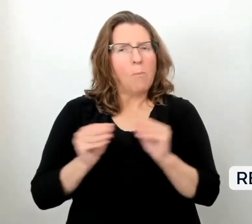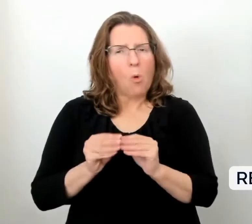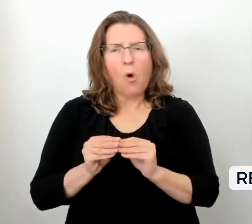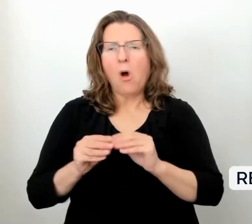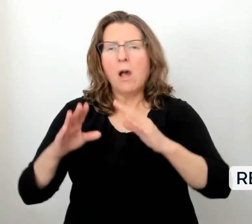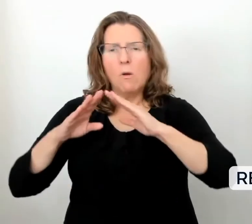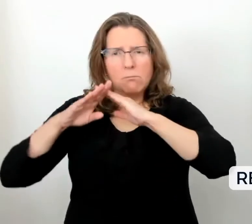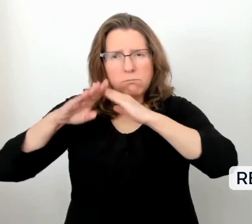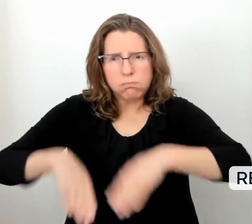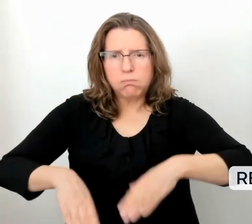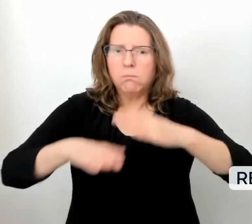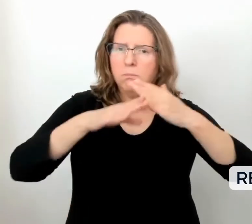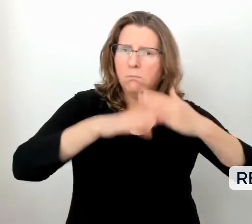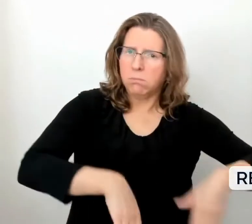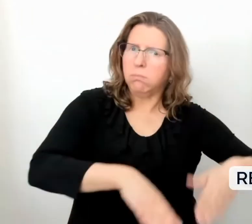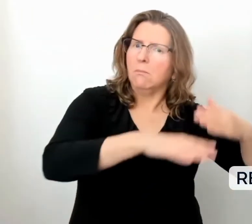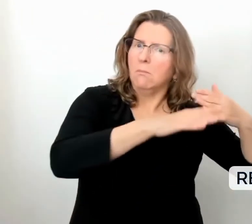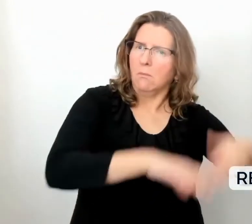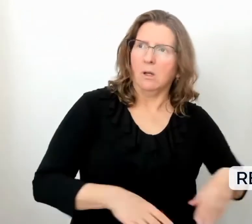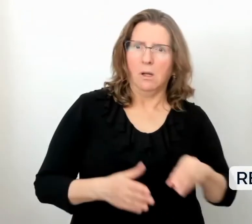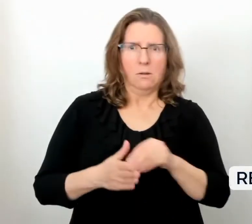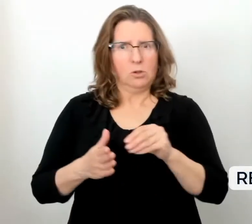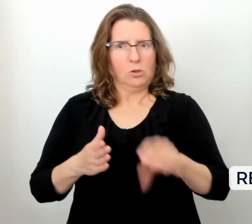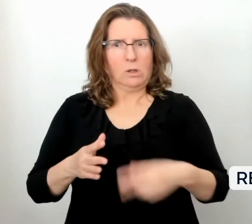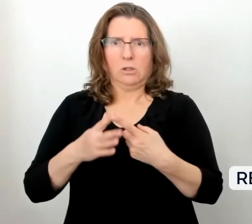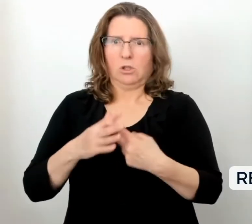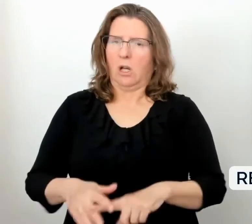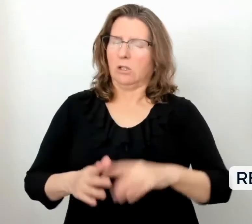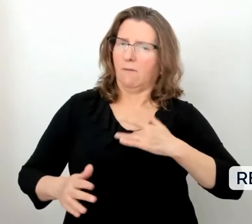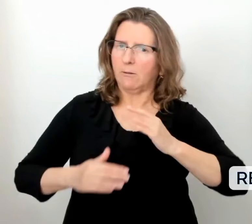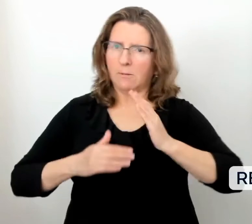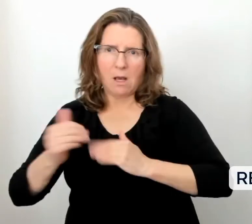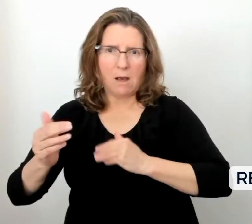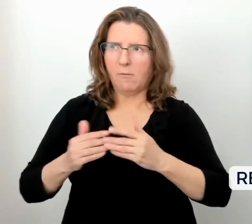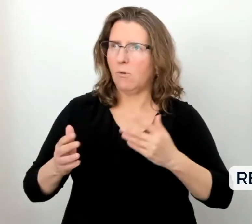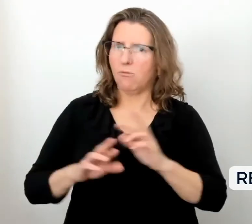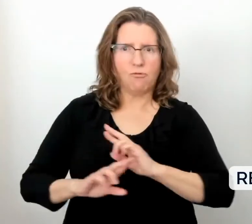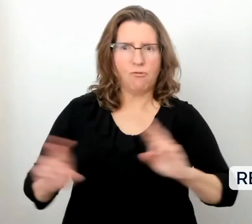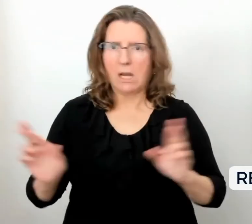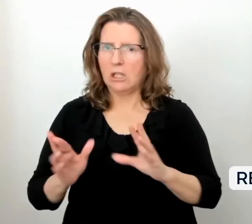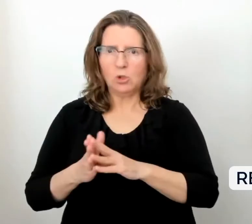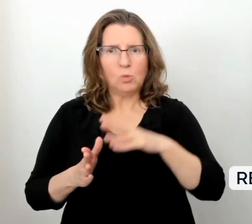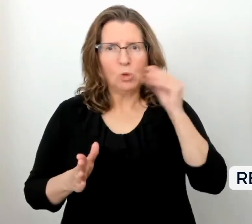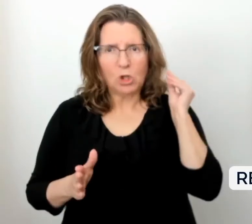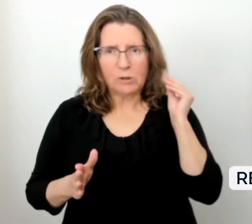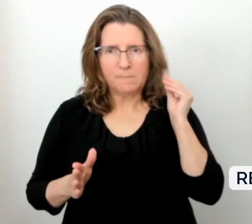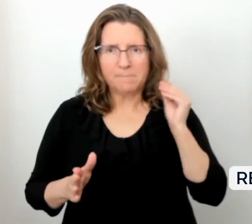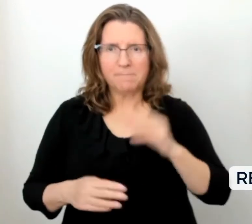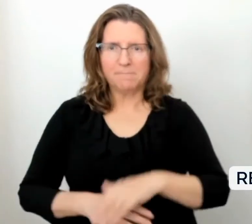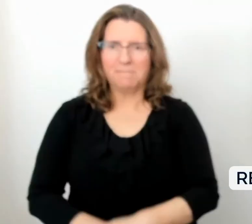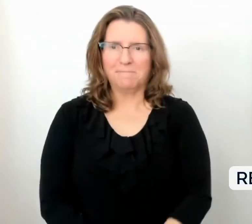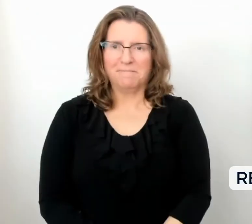The more we can reduce or eliminate barriers, the more students feel unencumbered, and ready to learn.